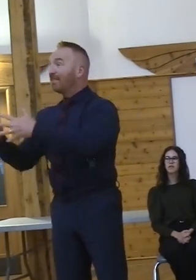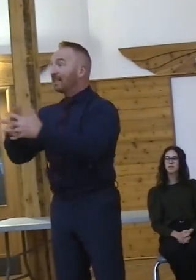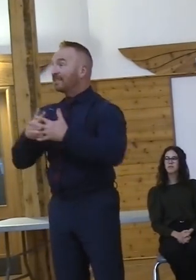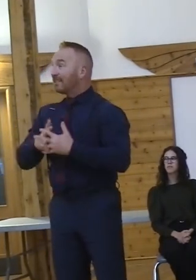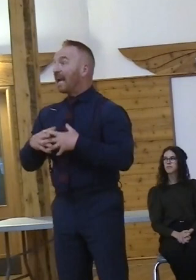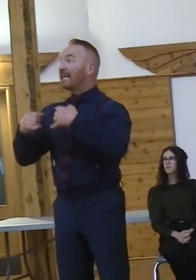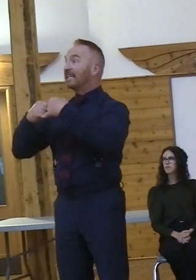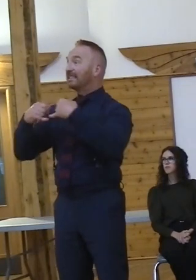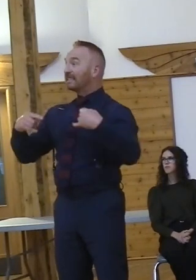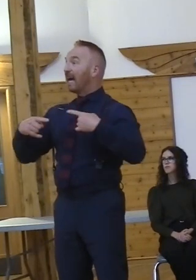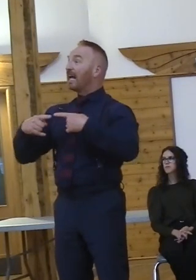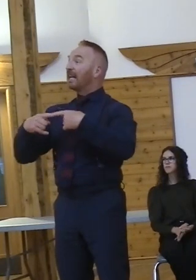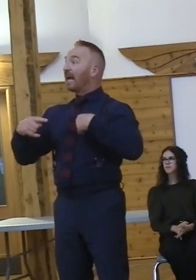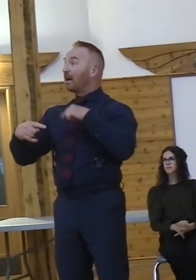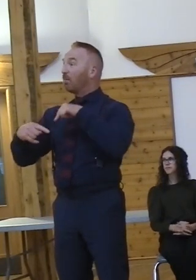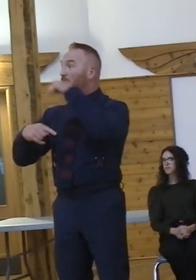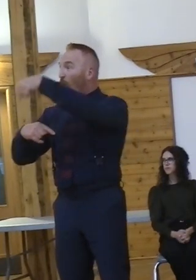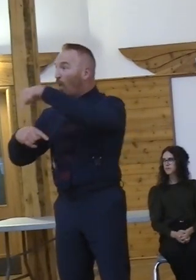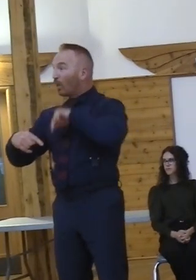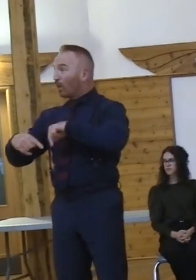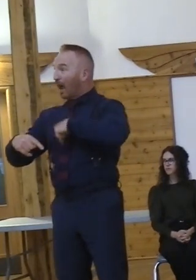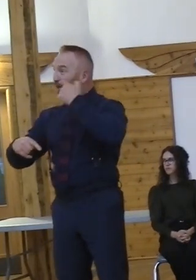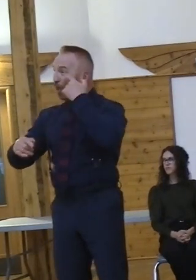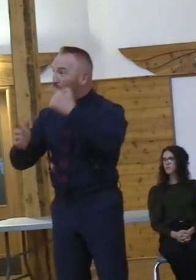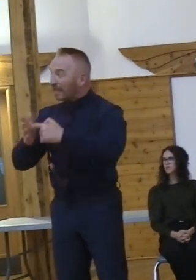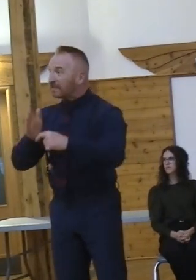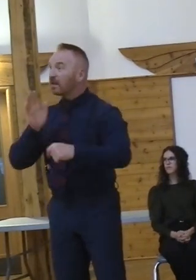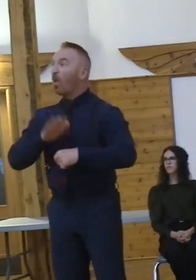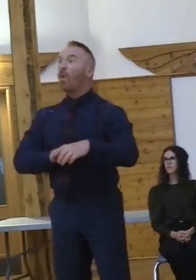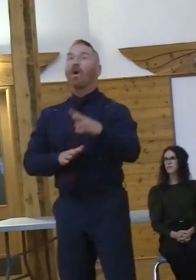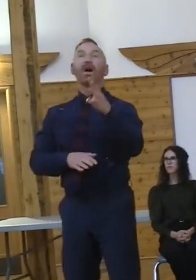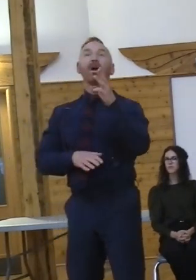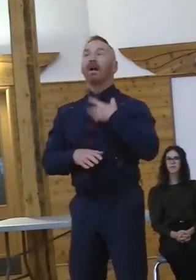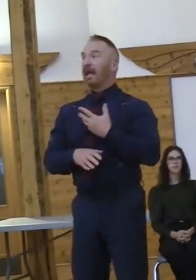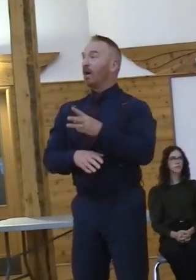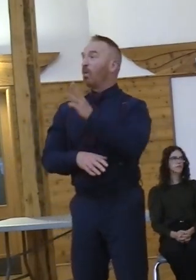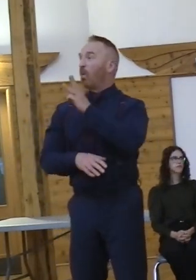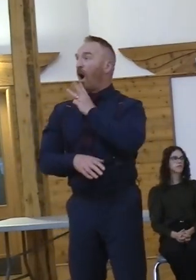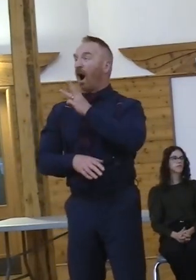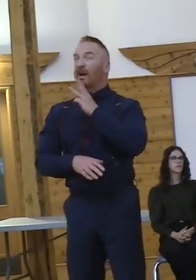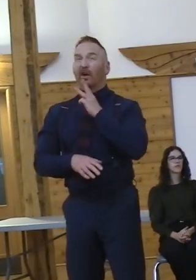Anywhere the white man has invaded Indigenous people are suffering.